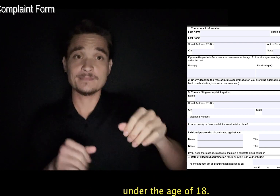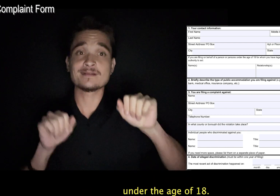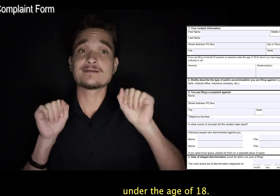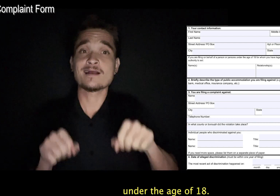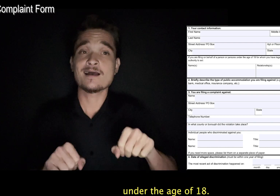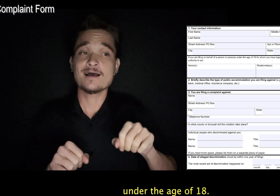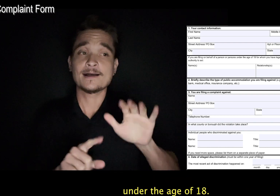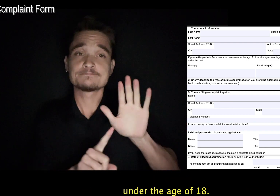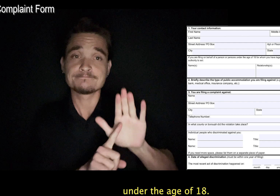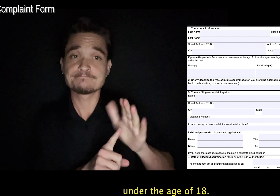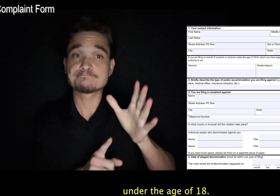under the age of 18.